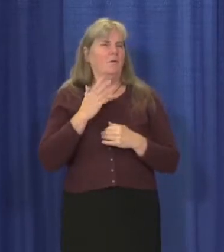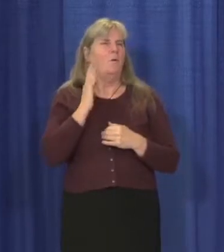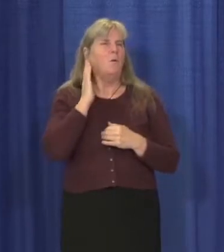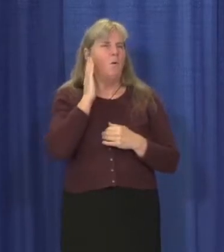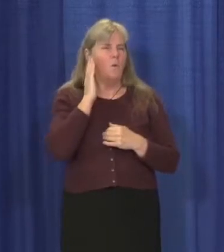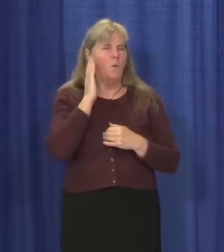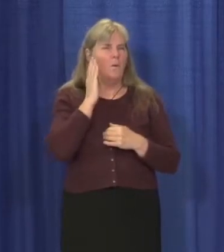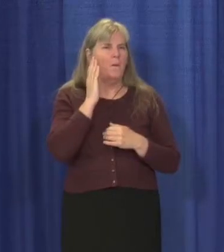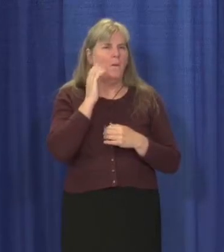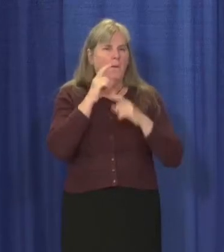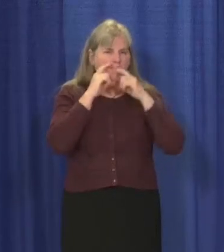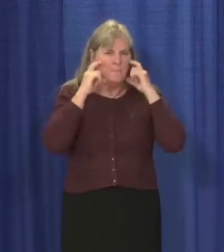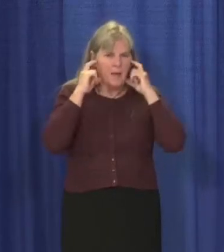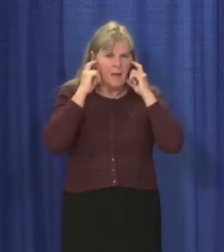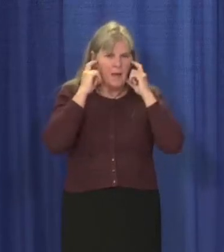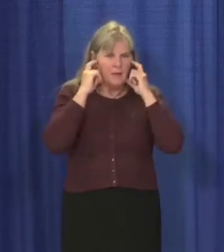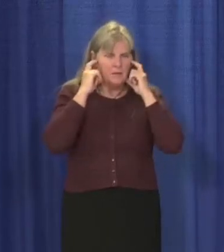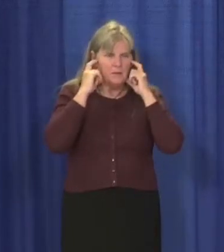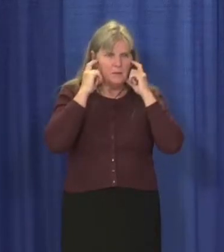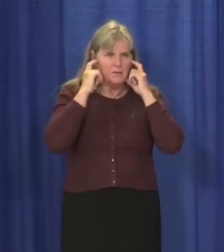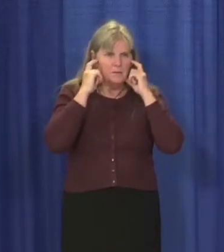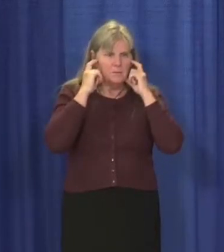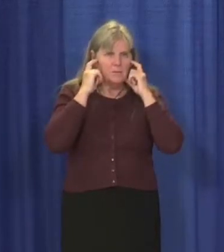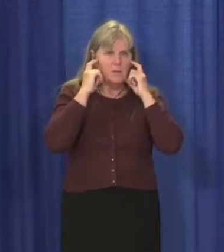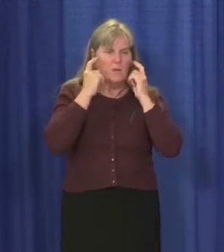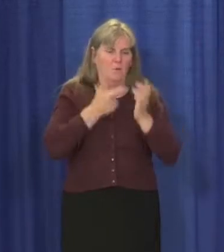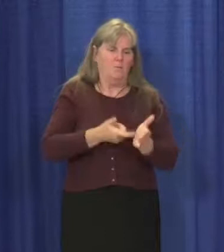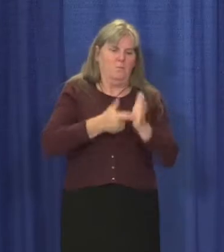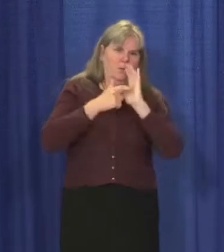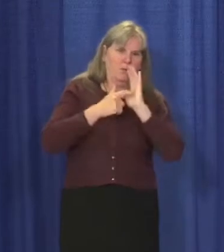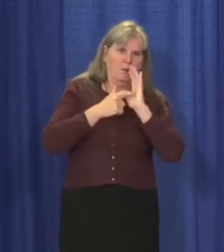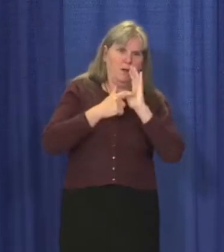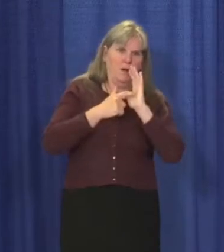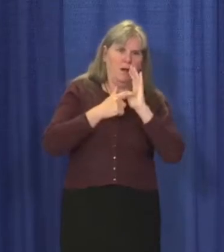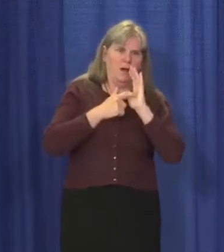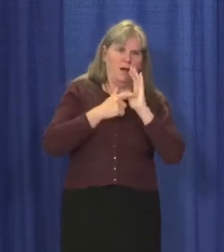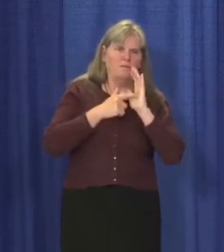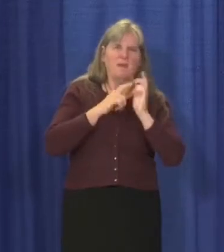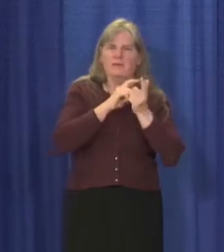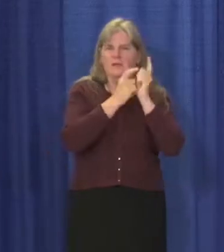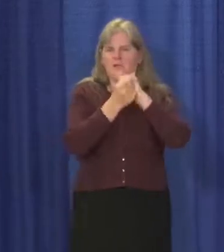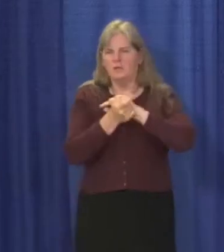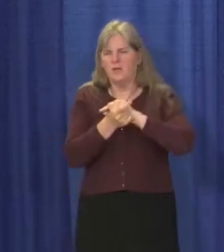masks as a mandatory measure to a tool that we use based on risk